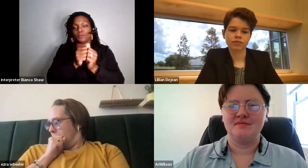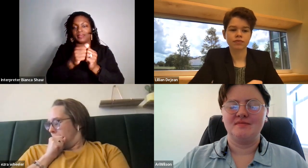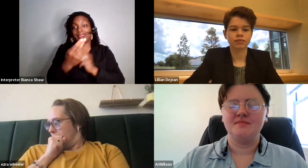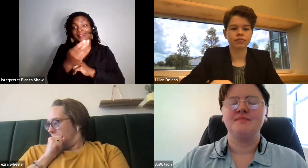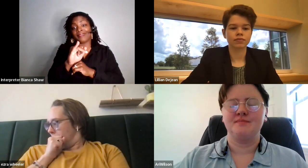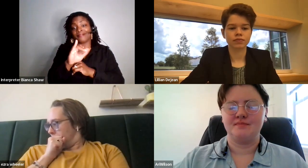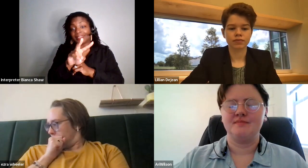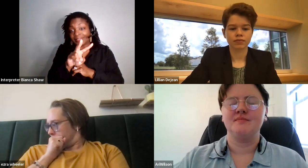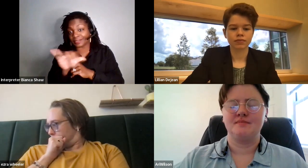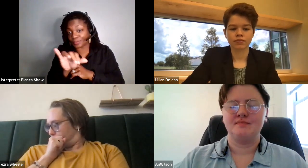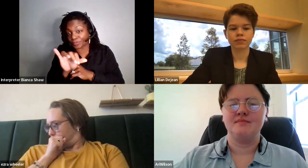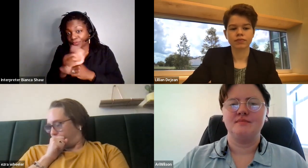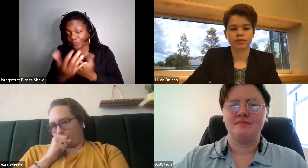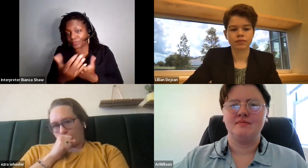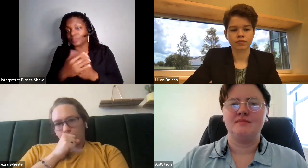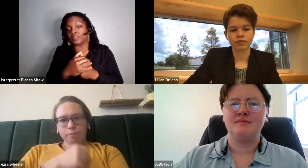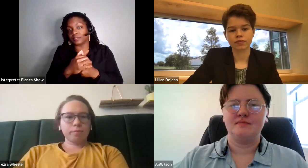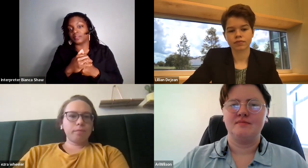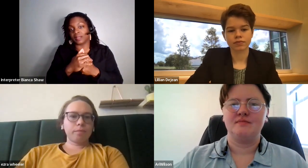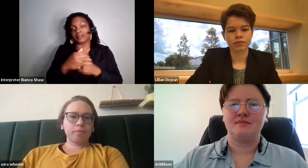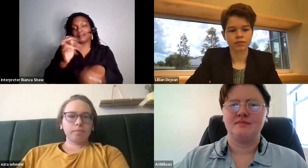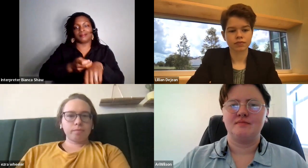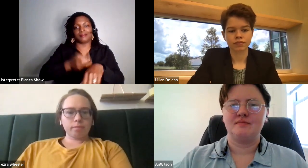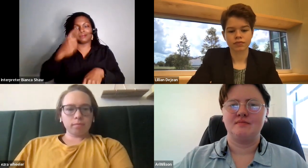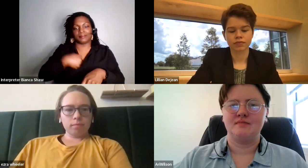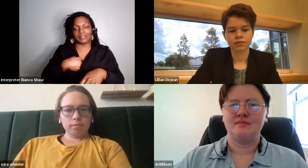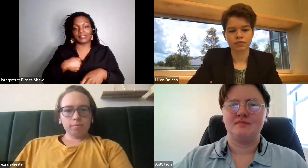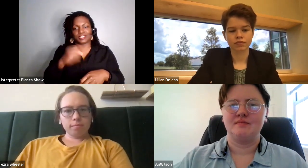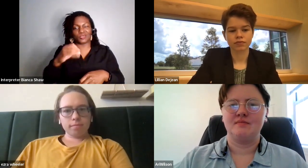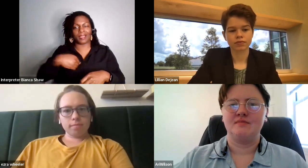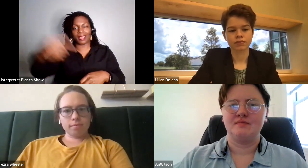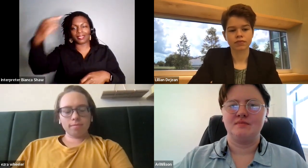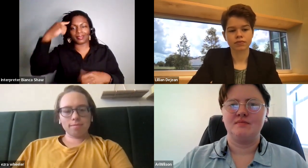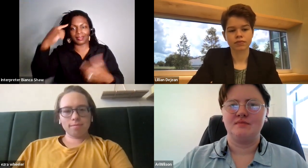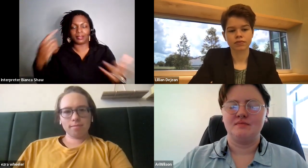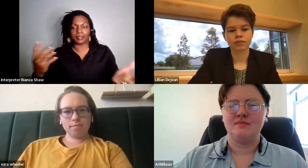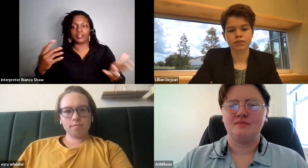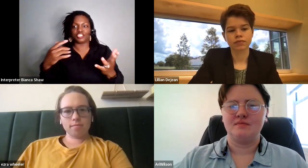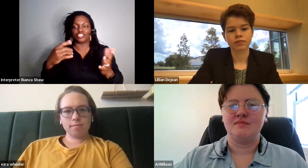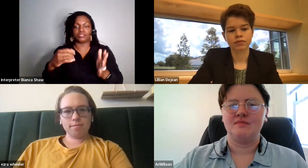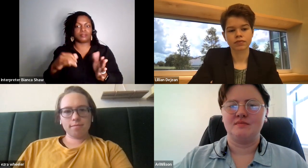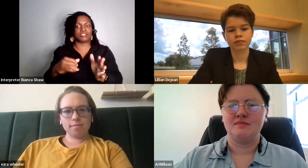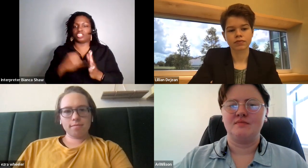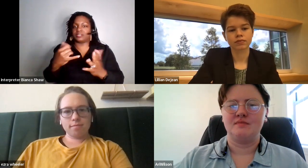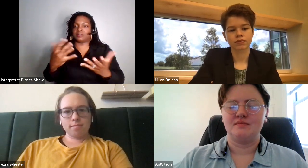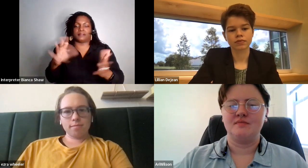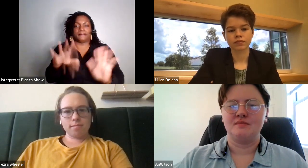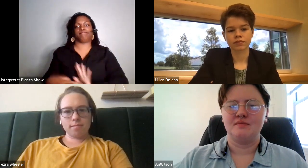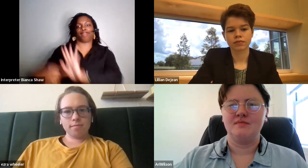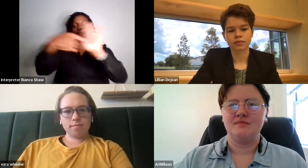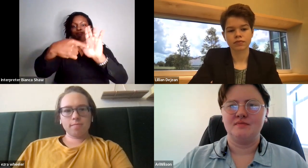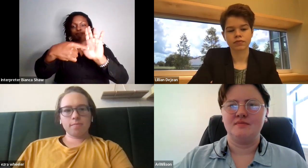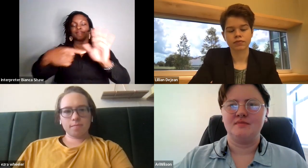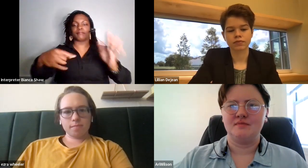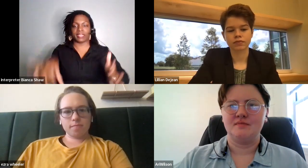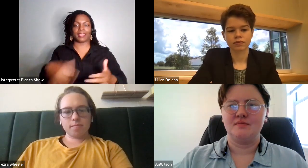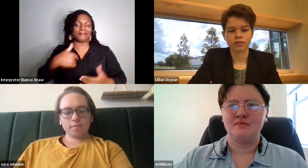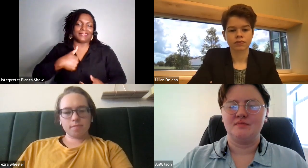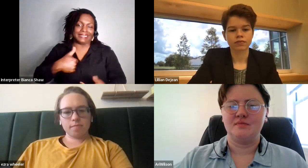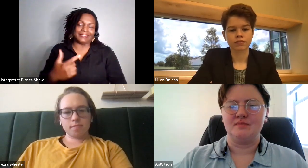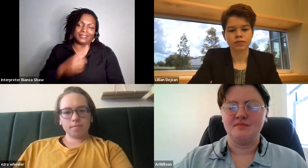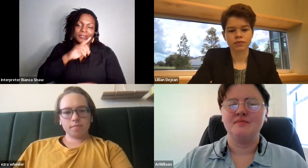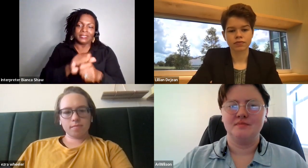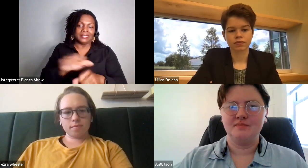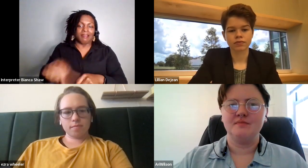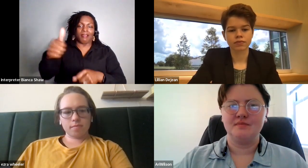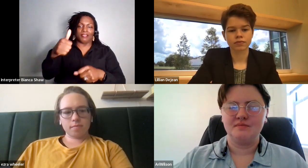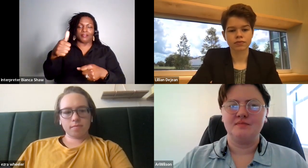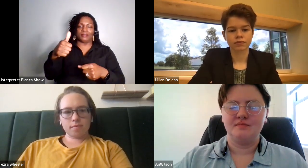So I think that that just coming out as a whole is just a a whole, another another another another another process, you know, because it takes us time to come out.